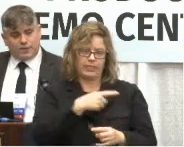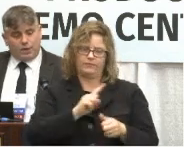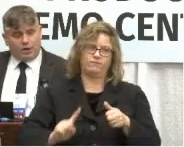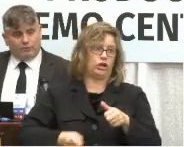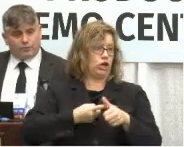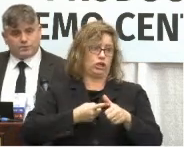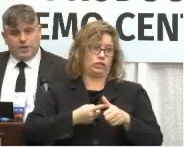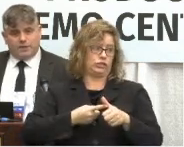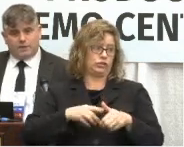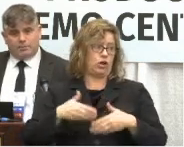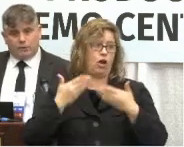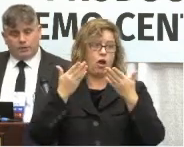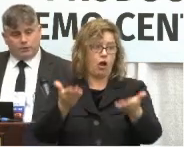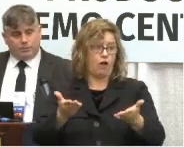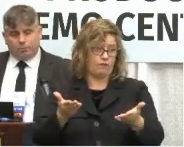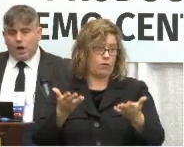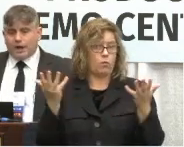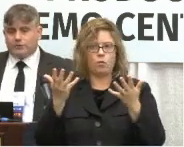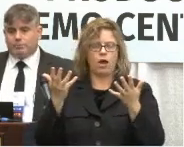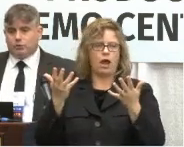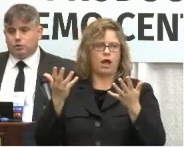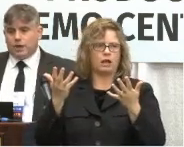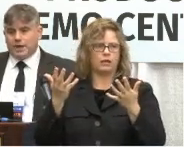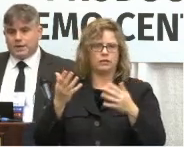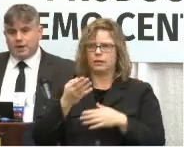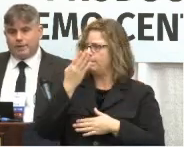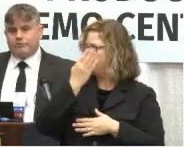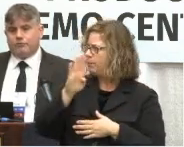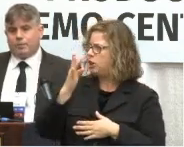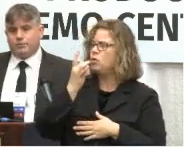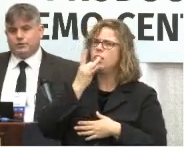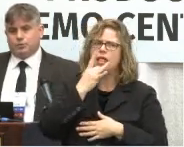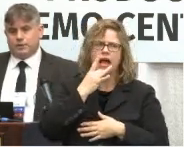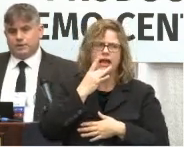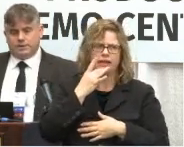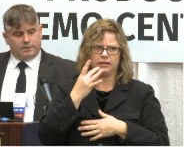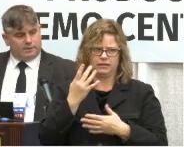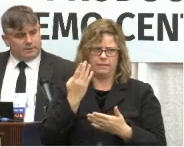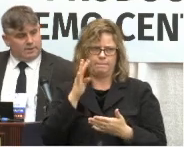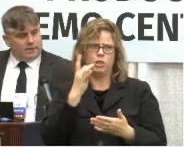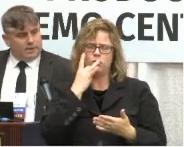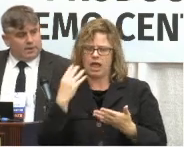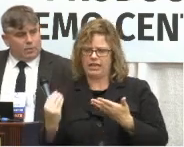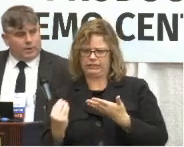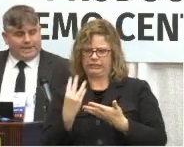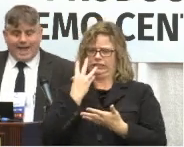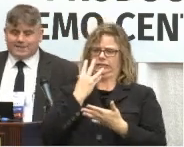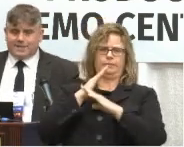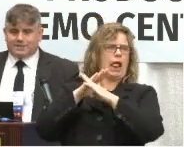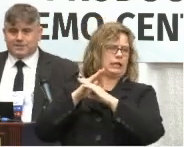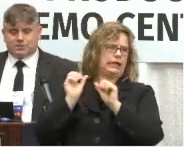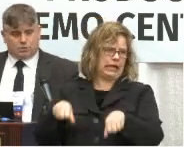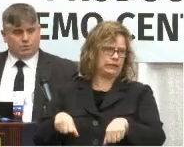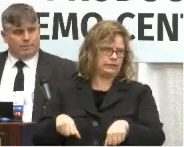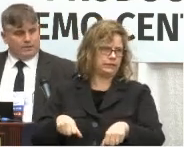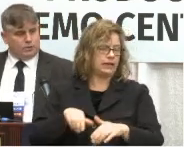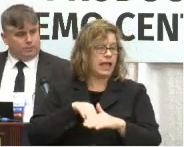that offers the ability to block the blue light coming from the screen. We can access this through the menu.